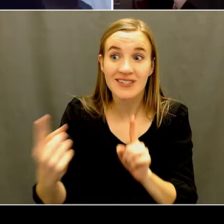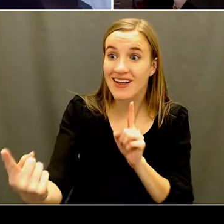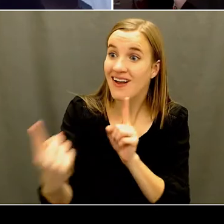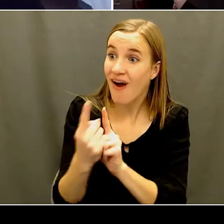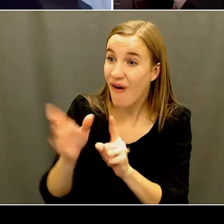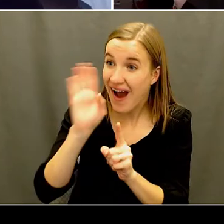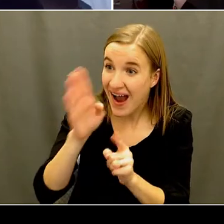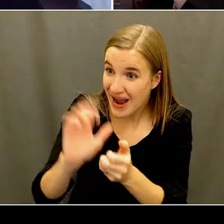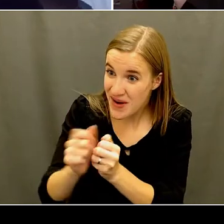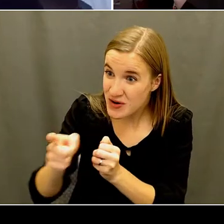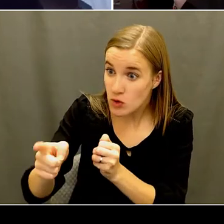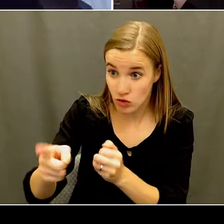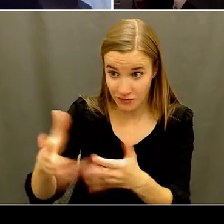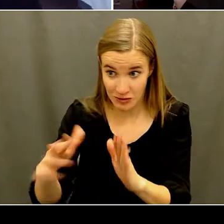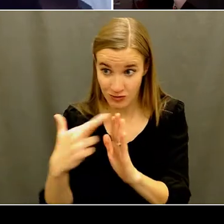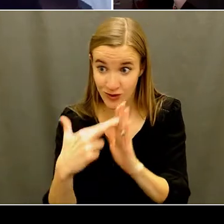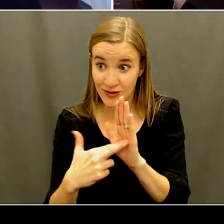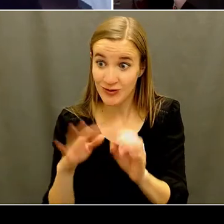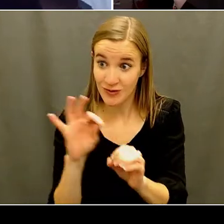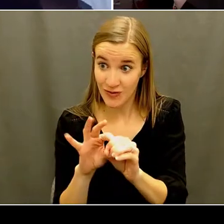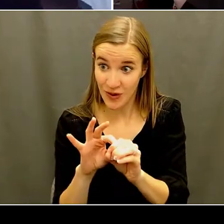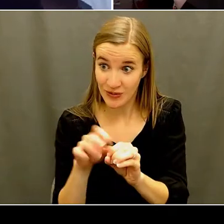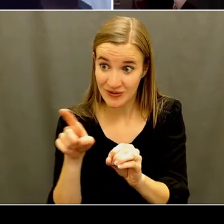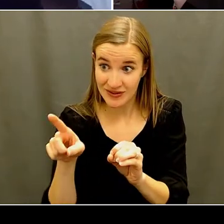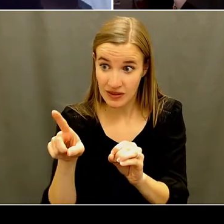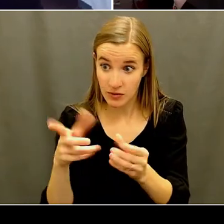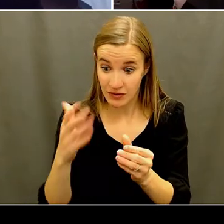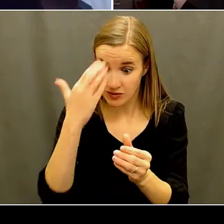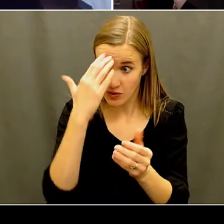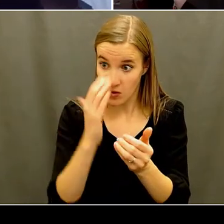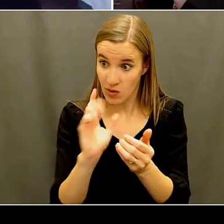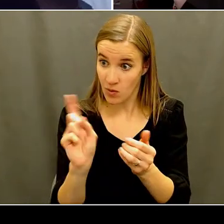located here", but this time around we need to say, this is how you'll get your